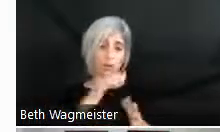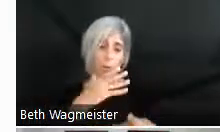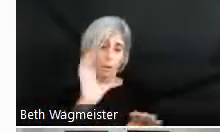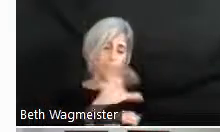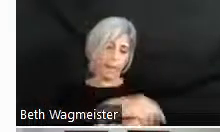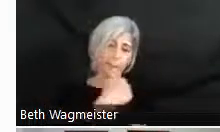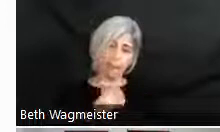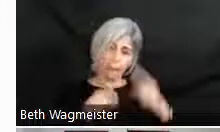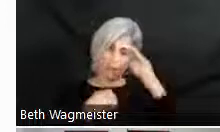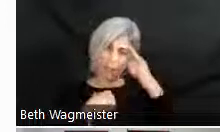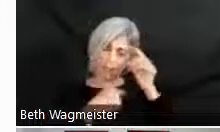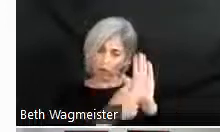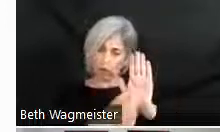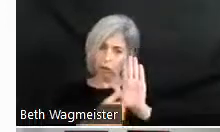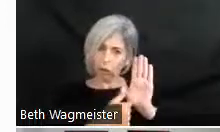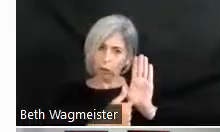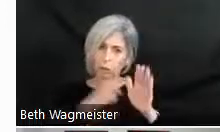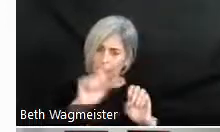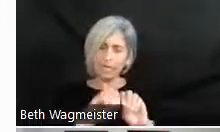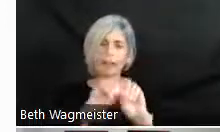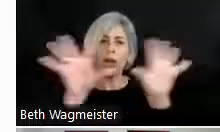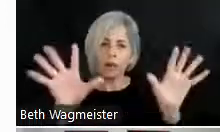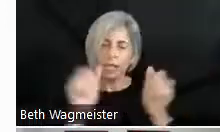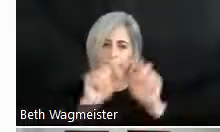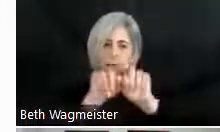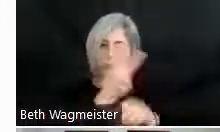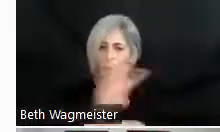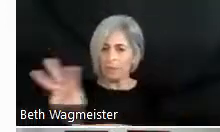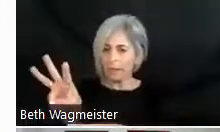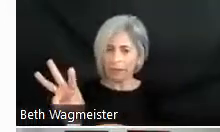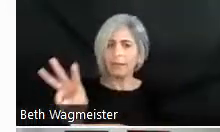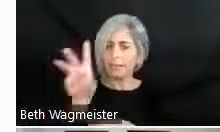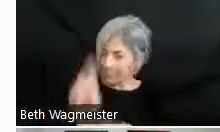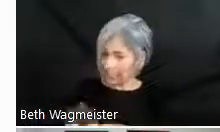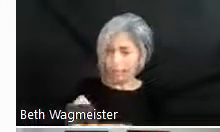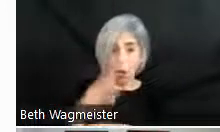highlights the fact we need clarity on website and applications, so people are able to get